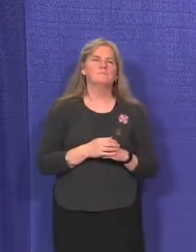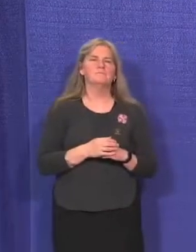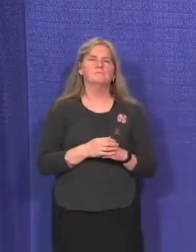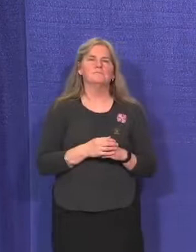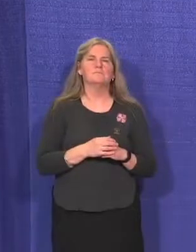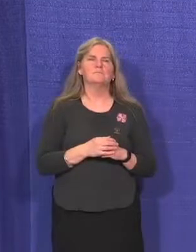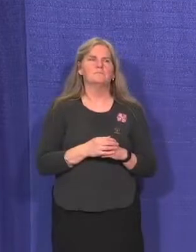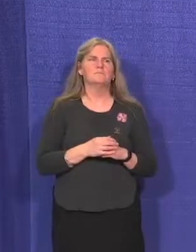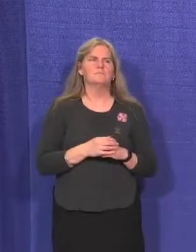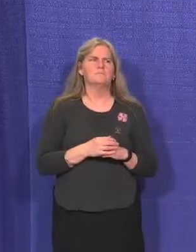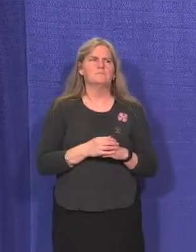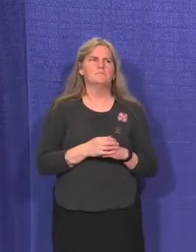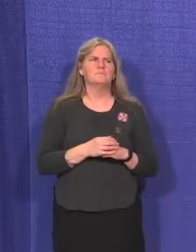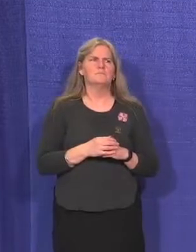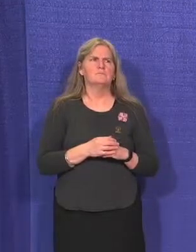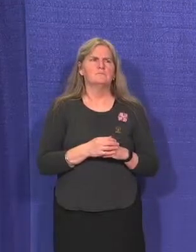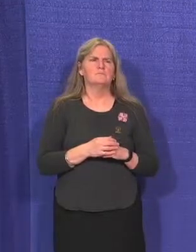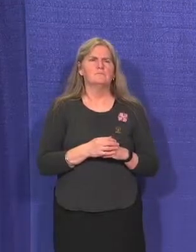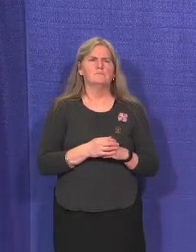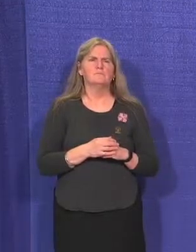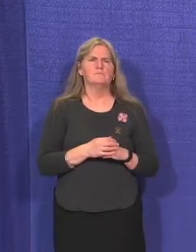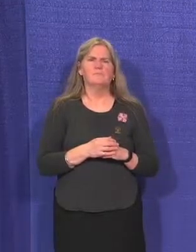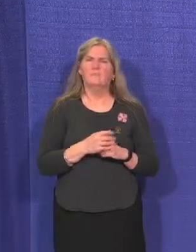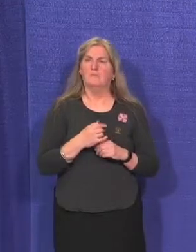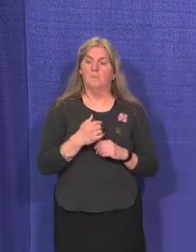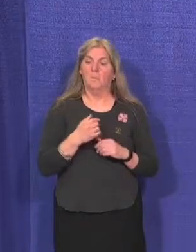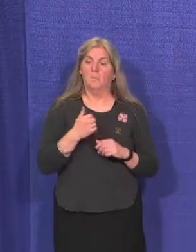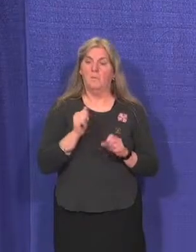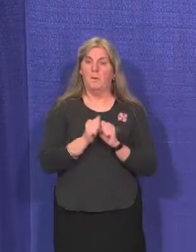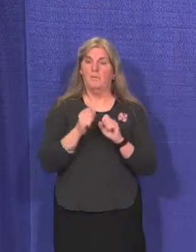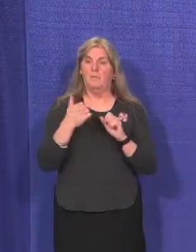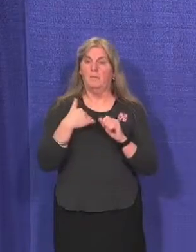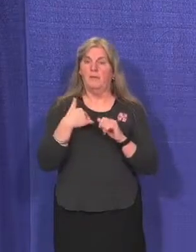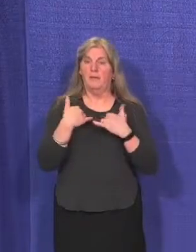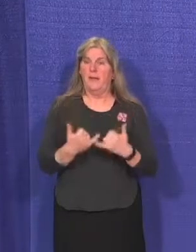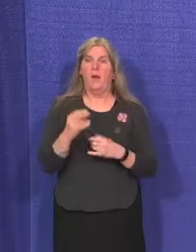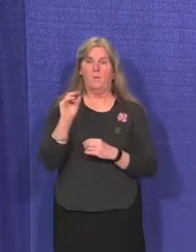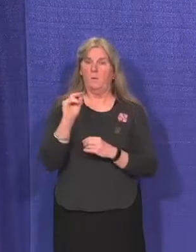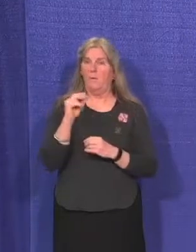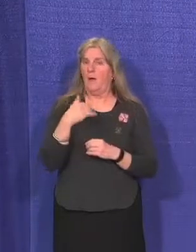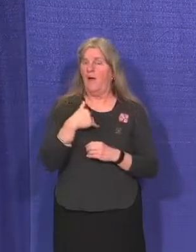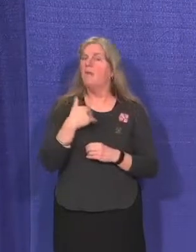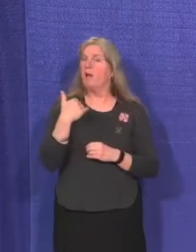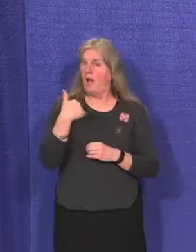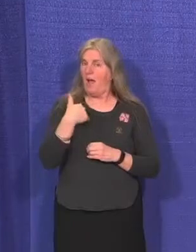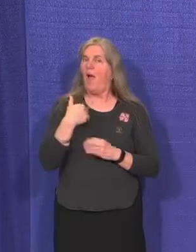technology itself. Do you have a number for how